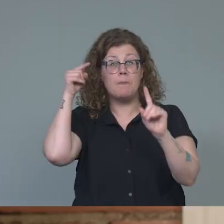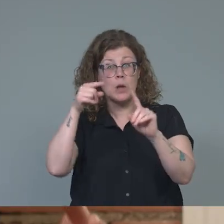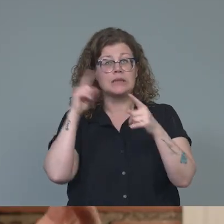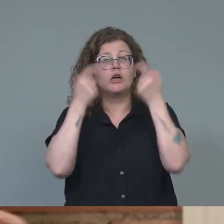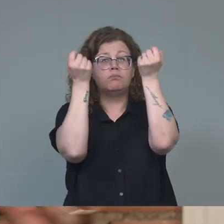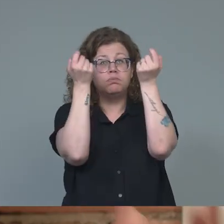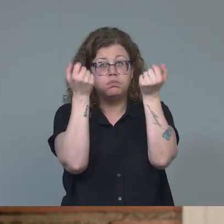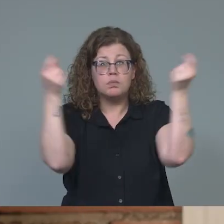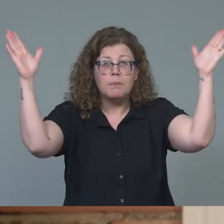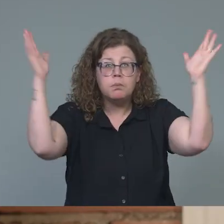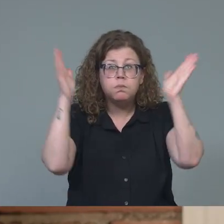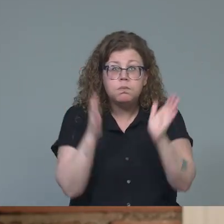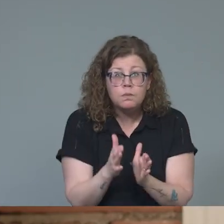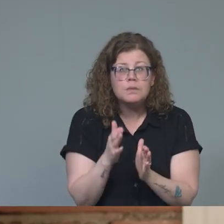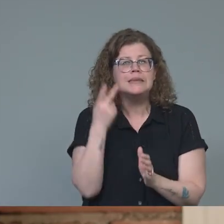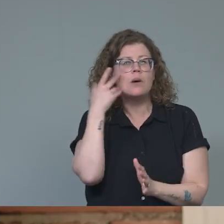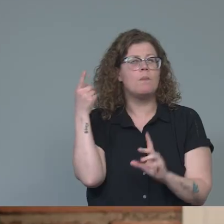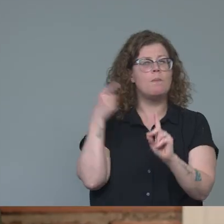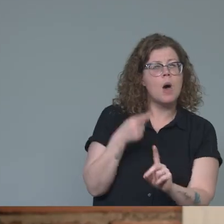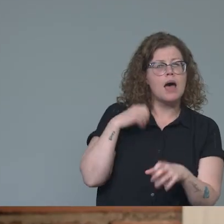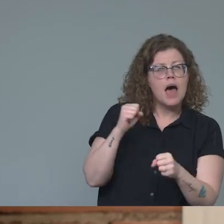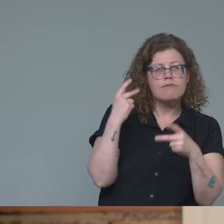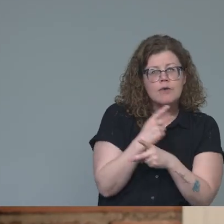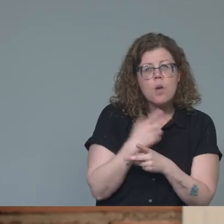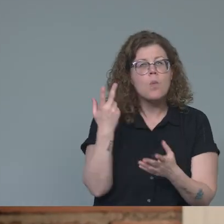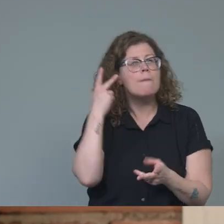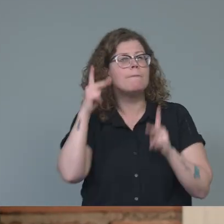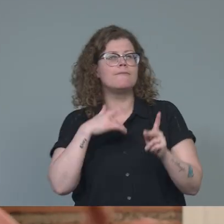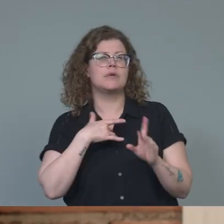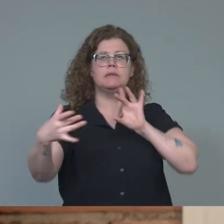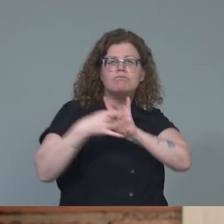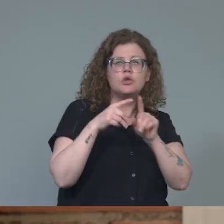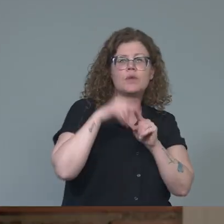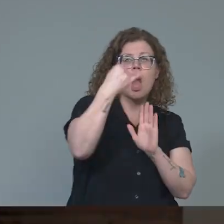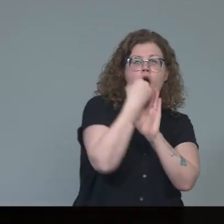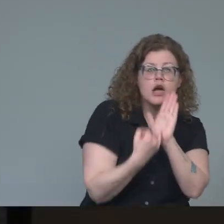integrate community connection into your work and then start to grow it from there.